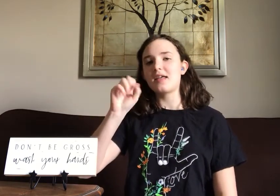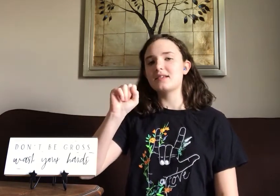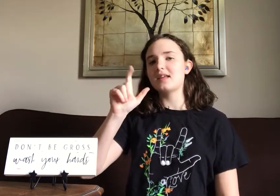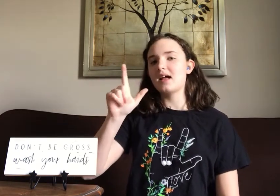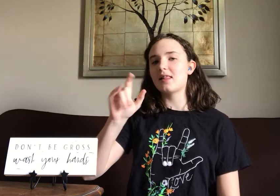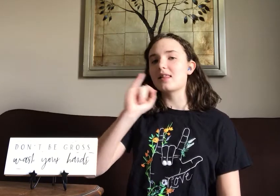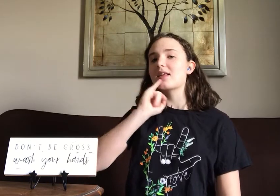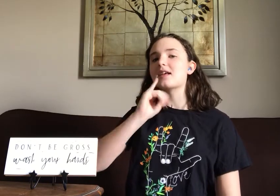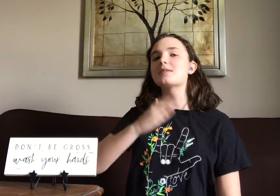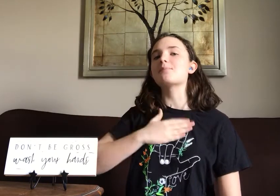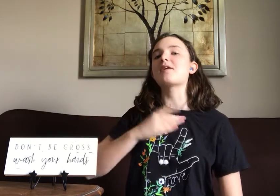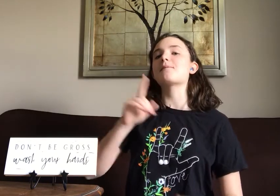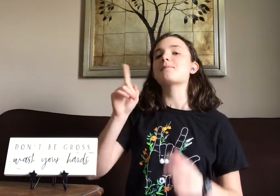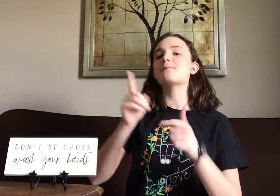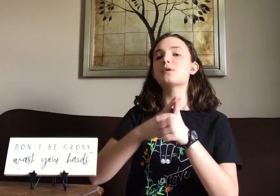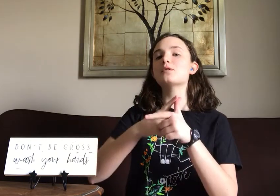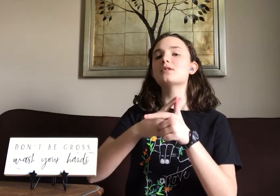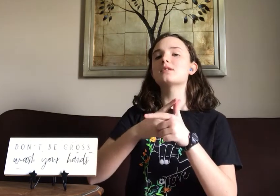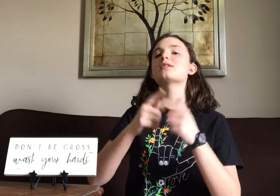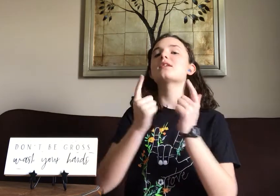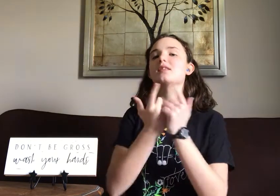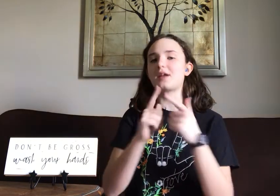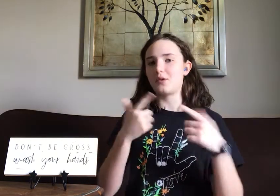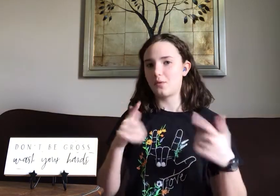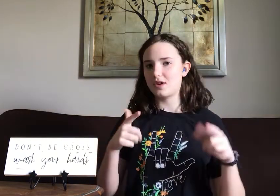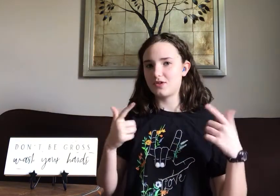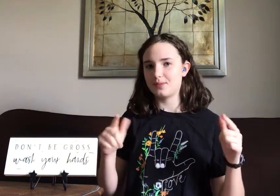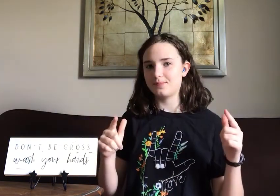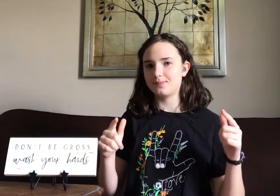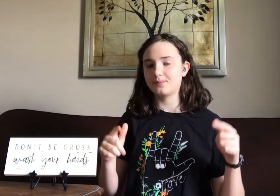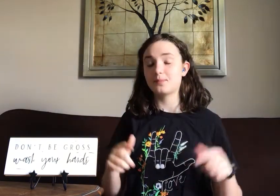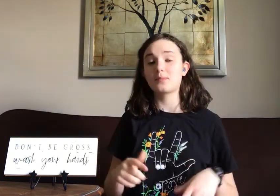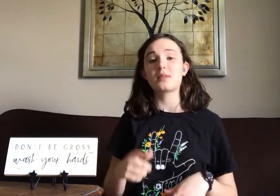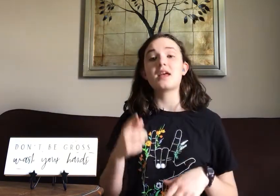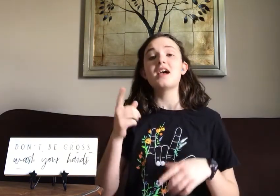ASL is my first language.